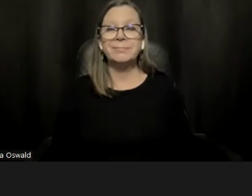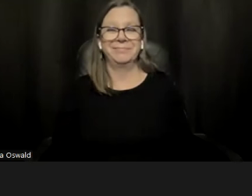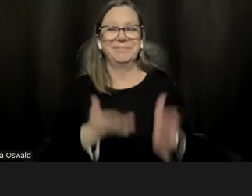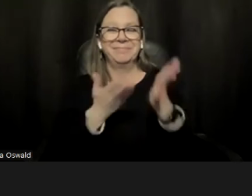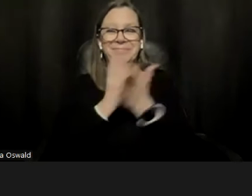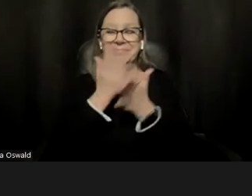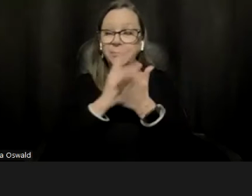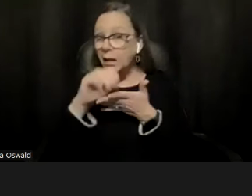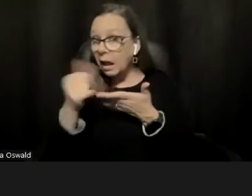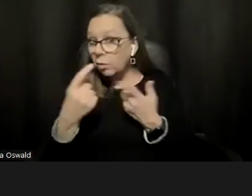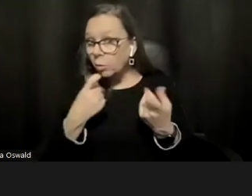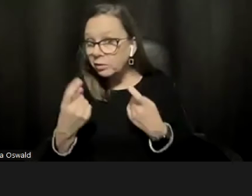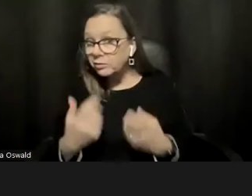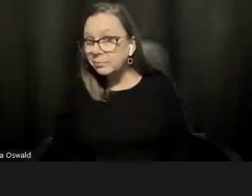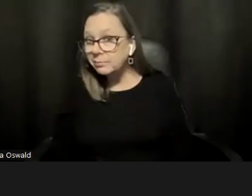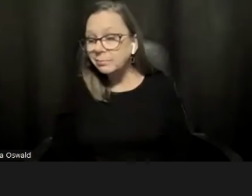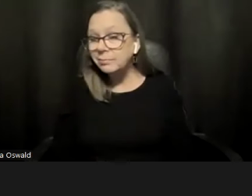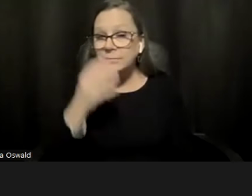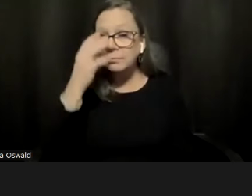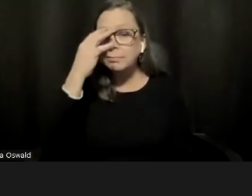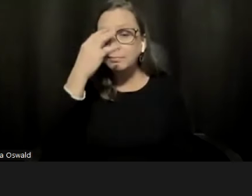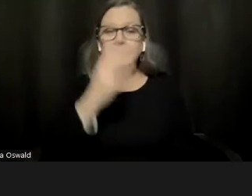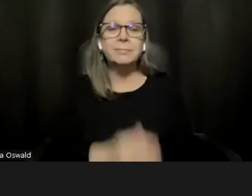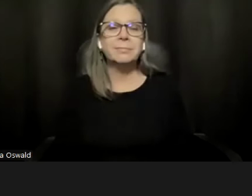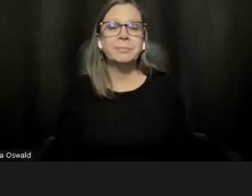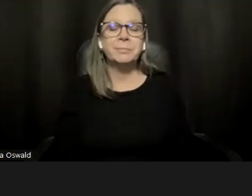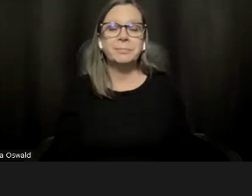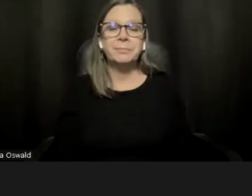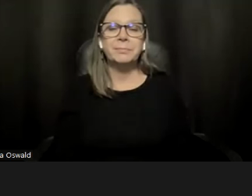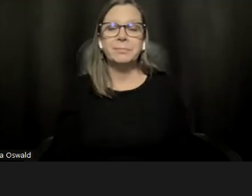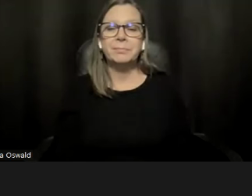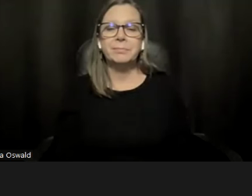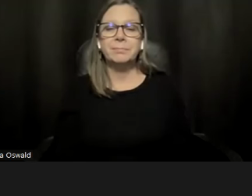Any other questions?